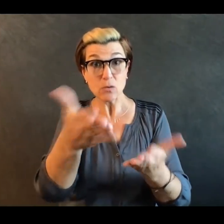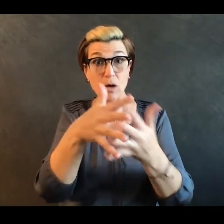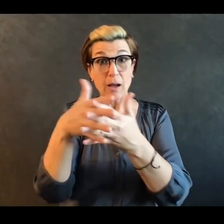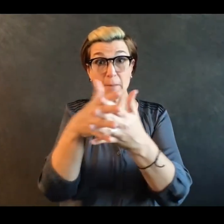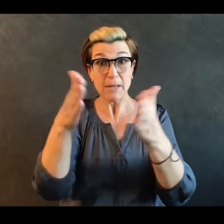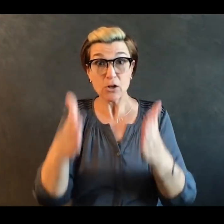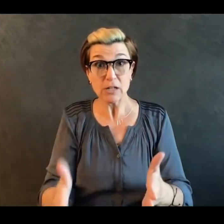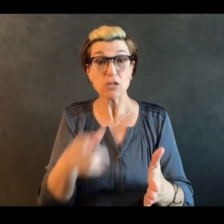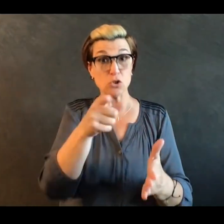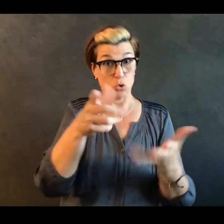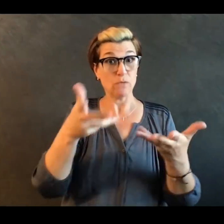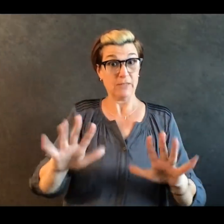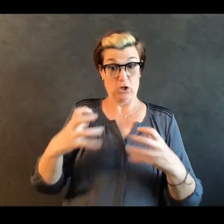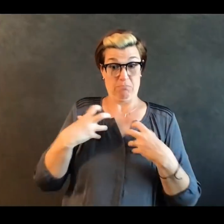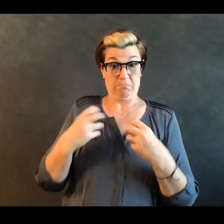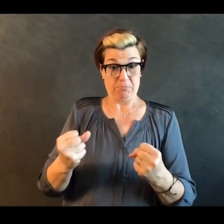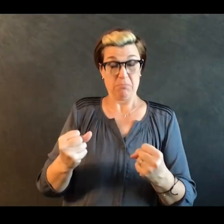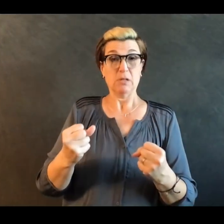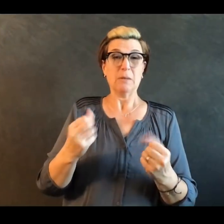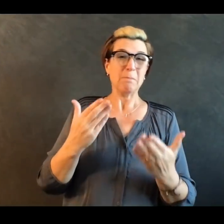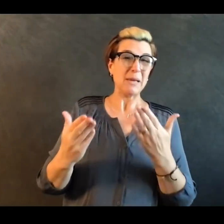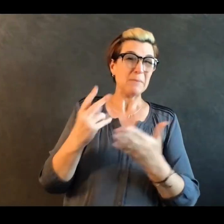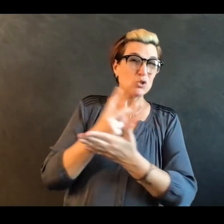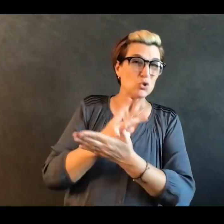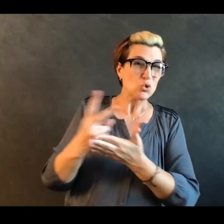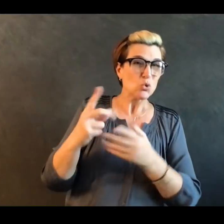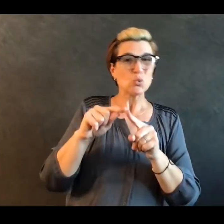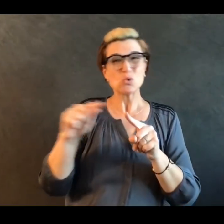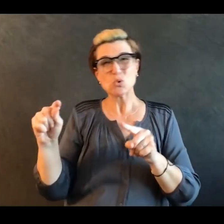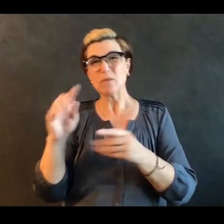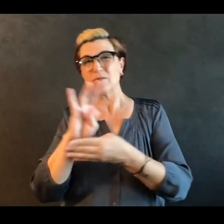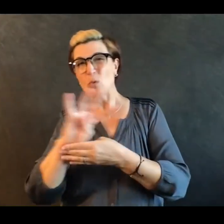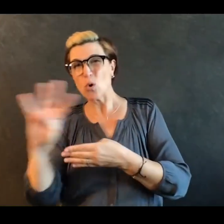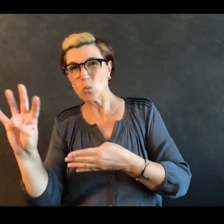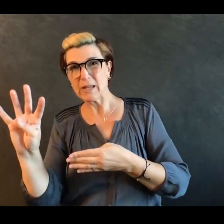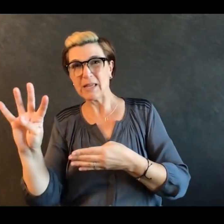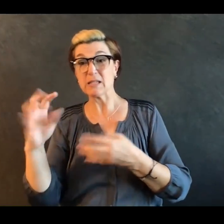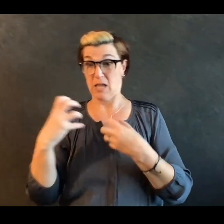preferably four weeks to contact your local blood or plasma donation center